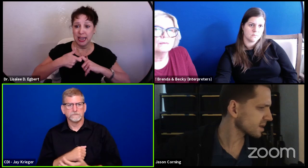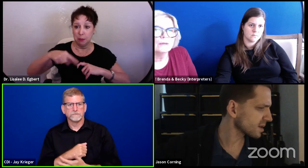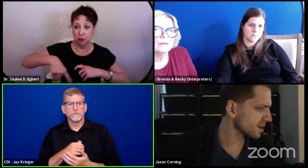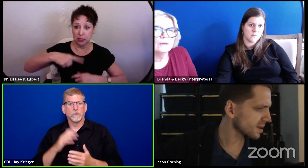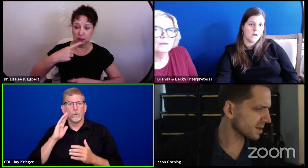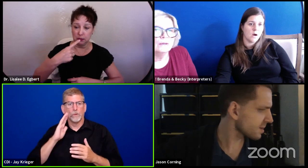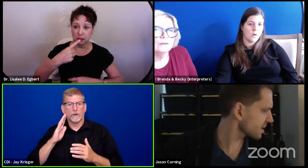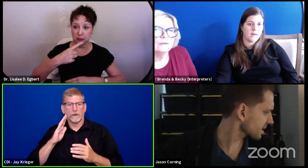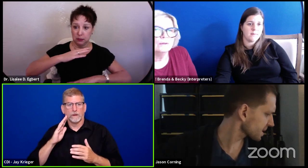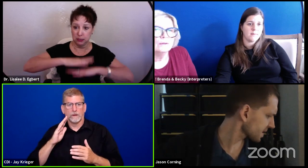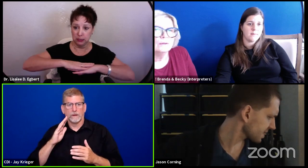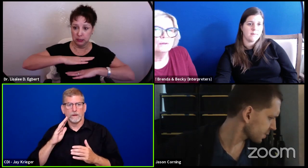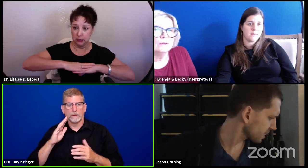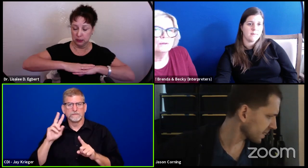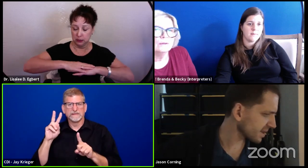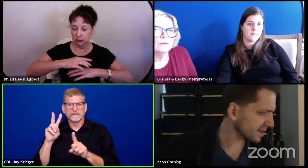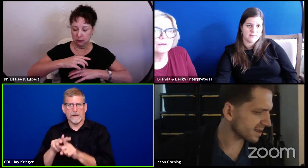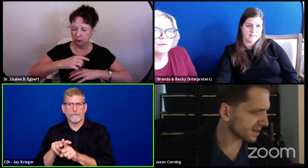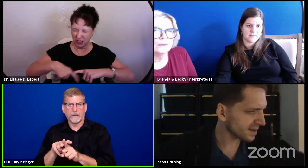Okay.